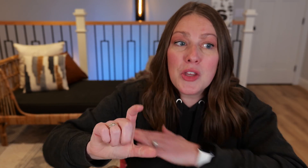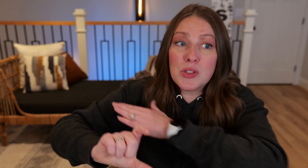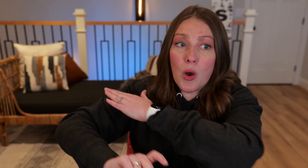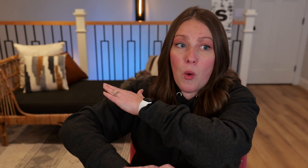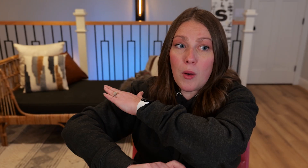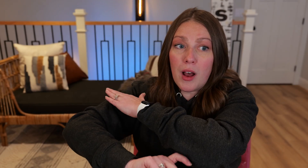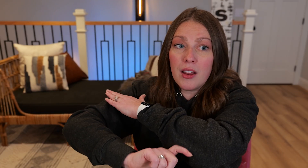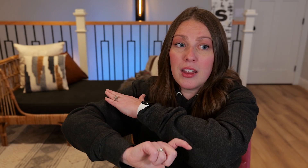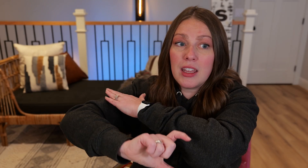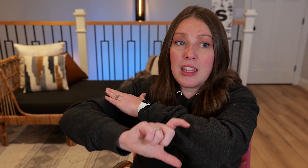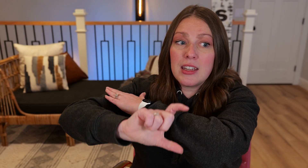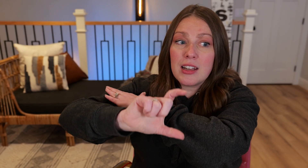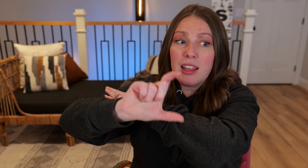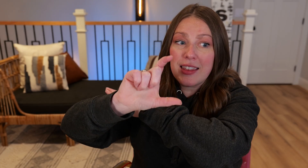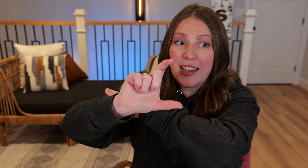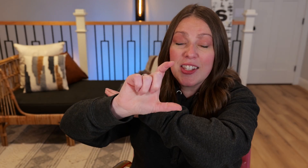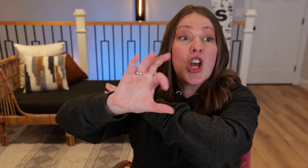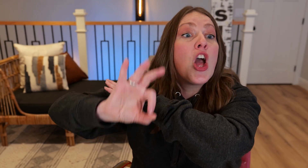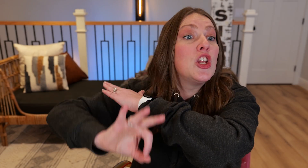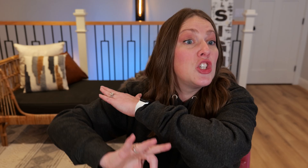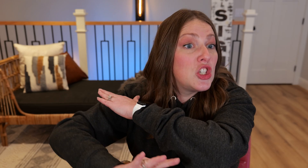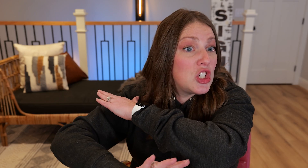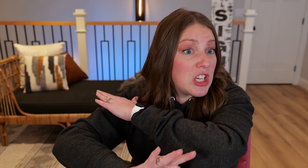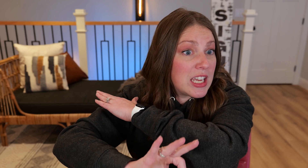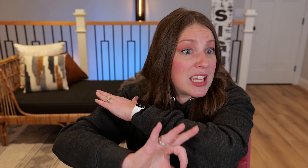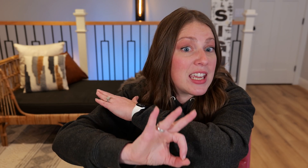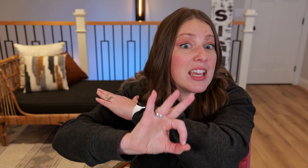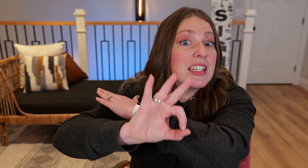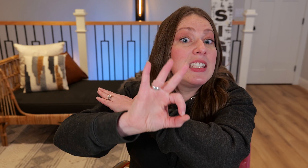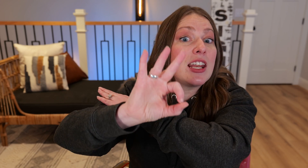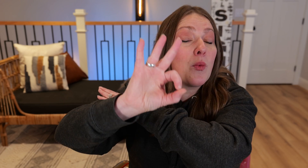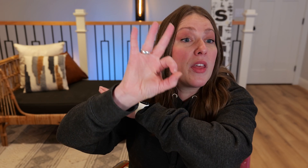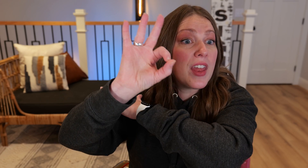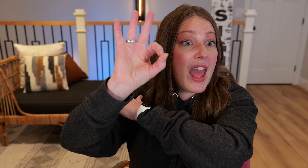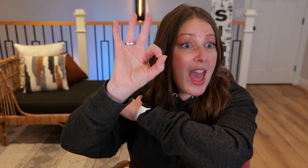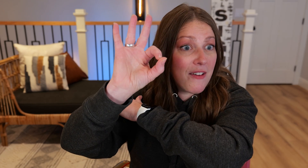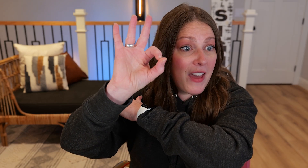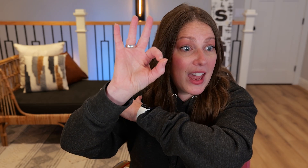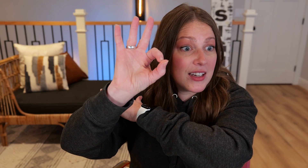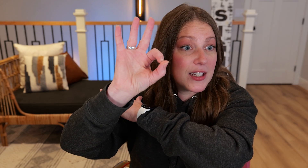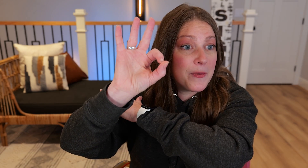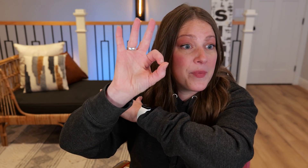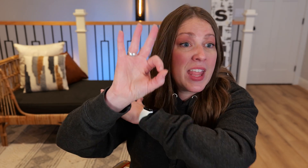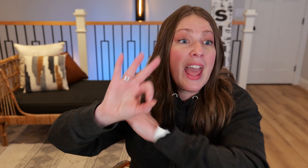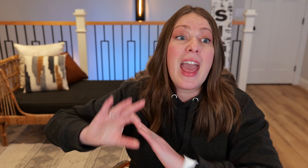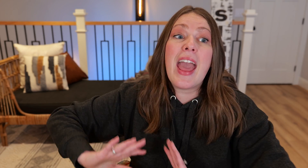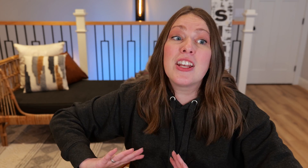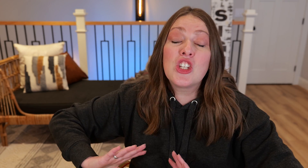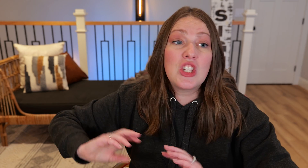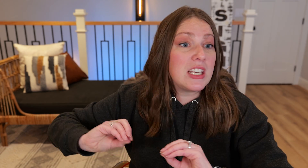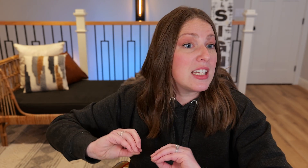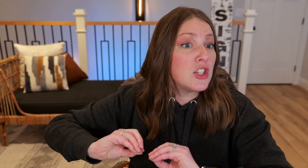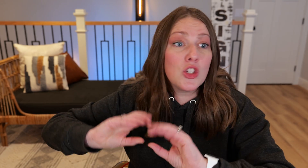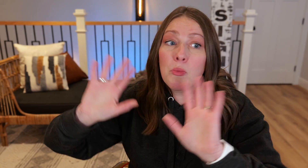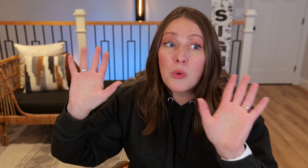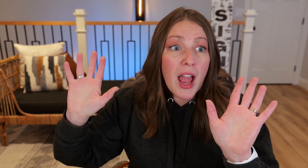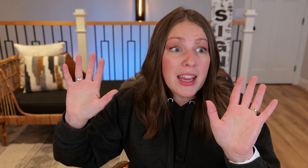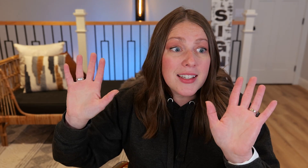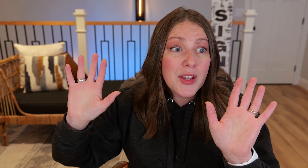You saw WAWA. He did it like this. She did it with an F-hand. And she didn't do bright.